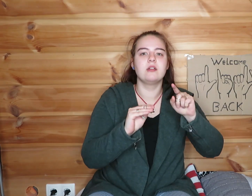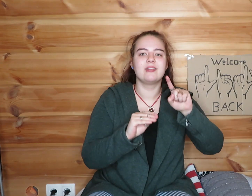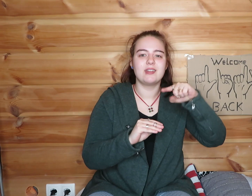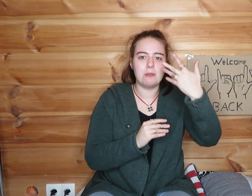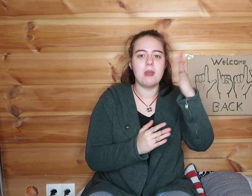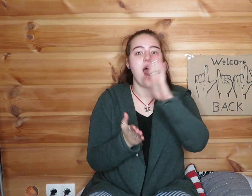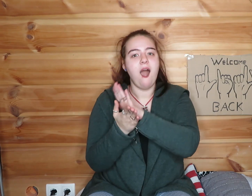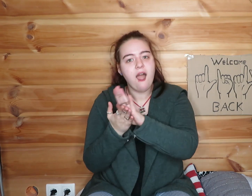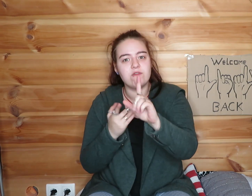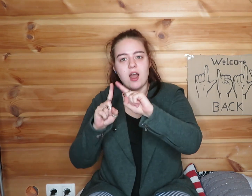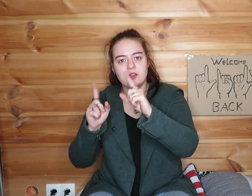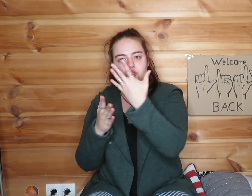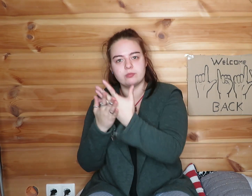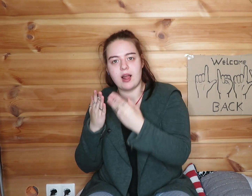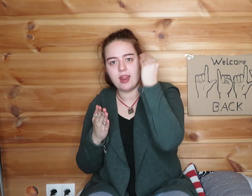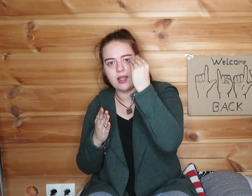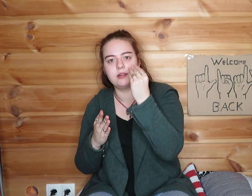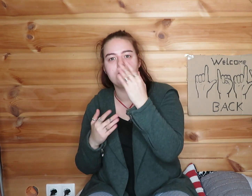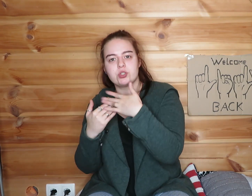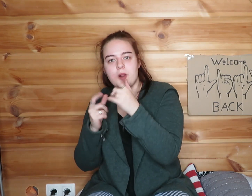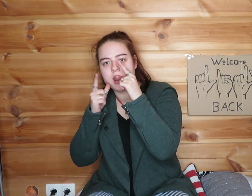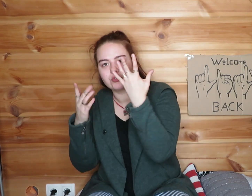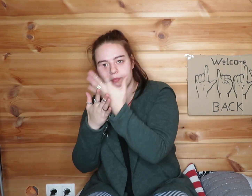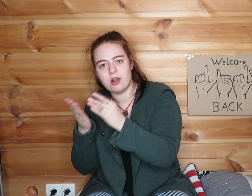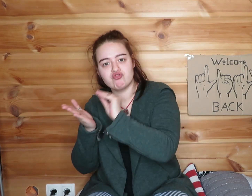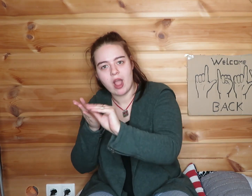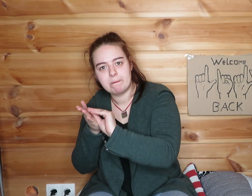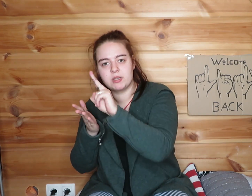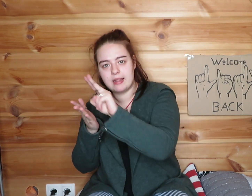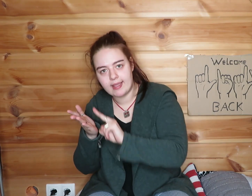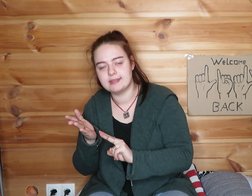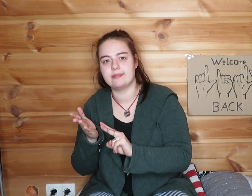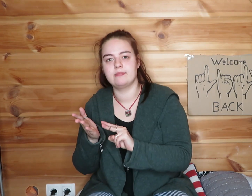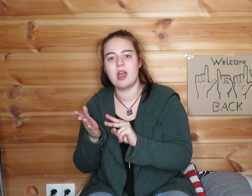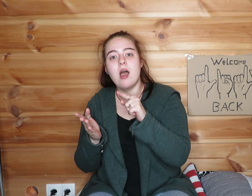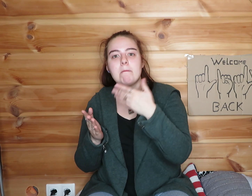Then it is easier to learn another language, spoken language (reading/writing/speaking).